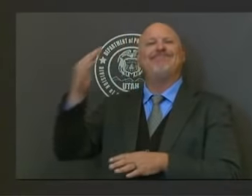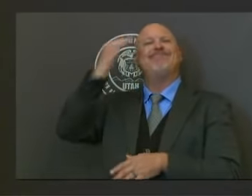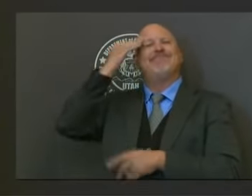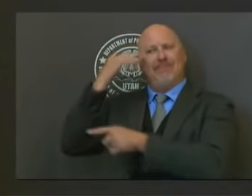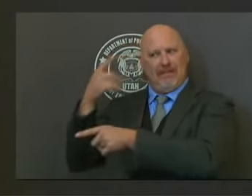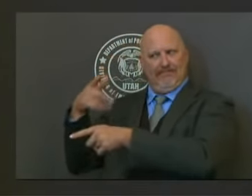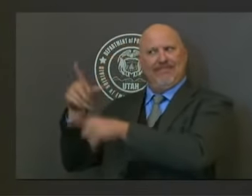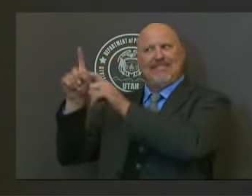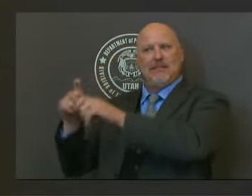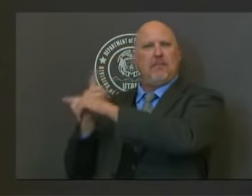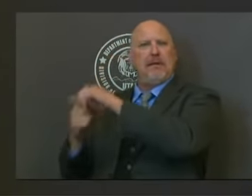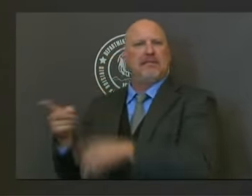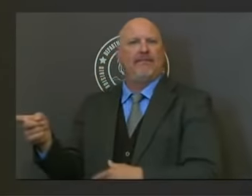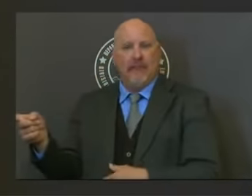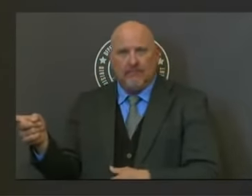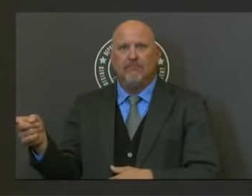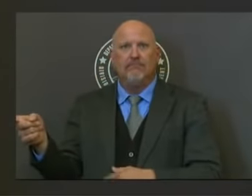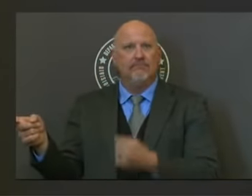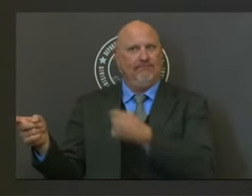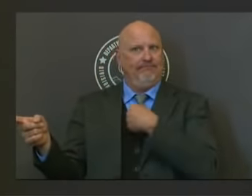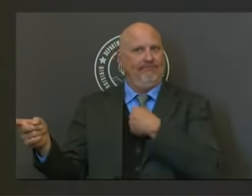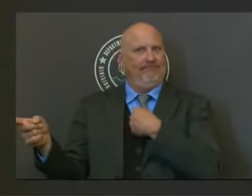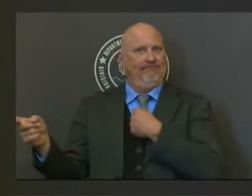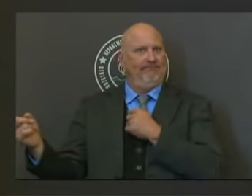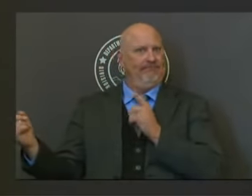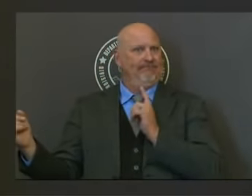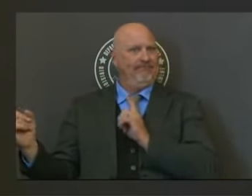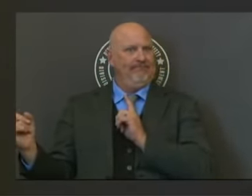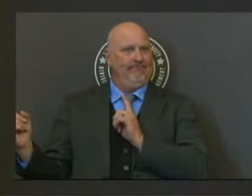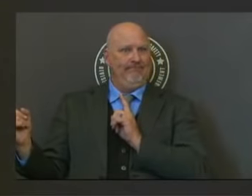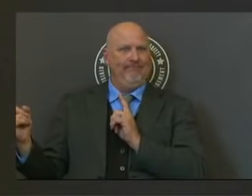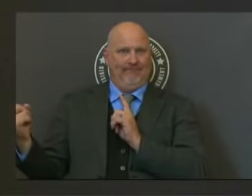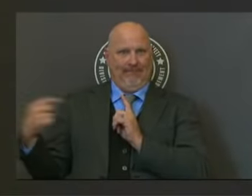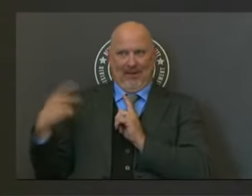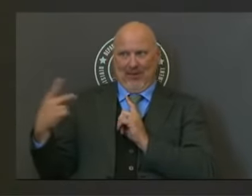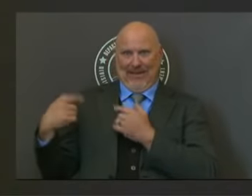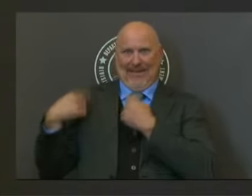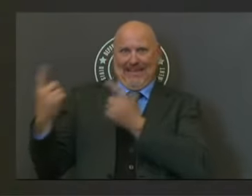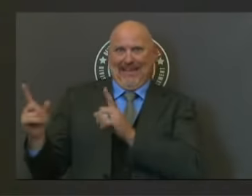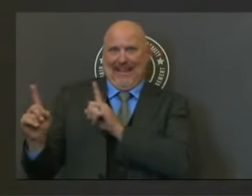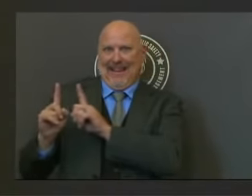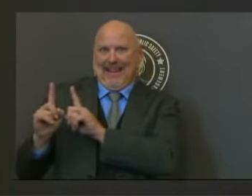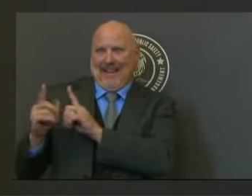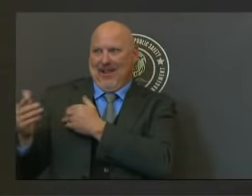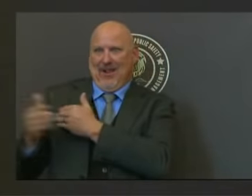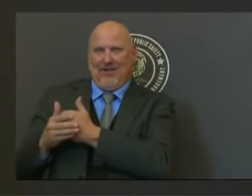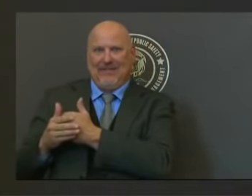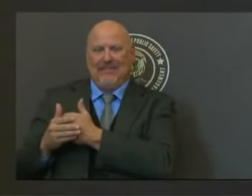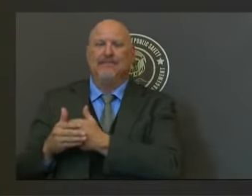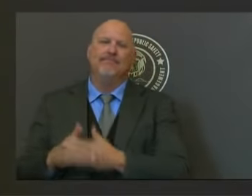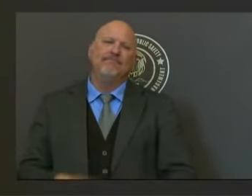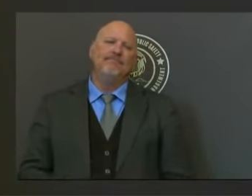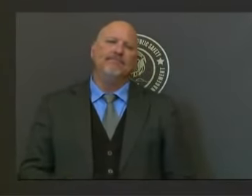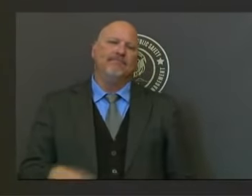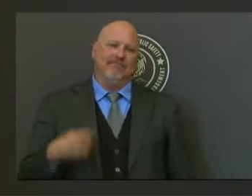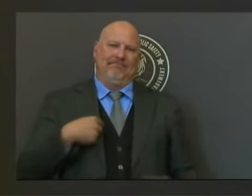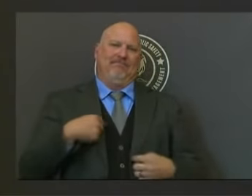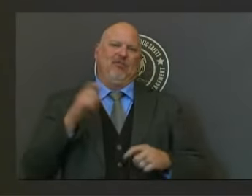operate safely there is no closed down